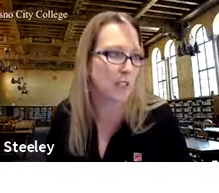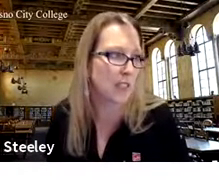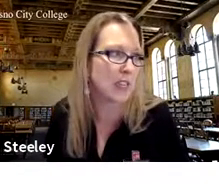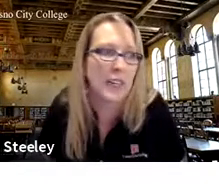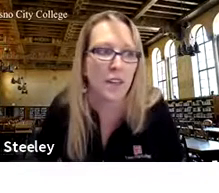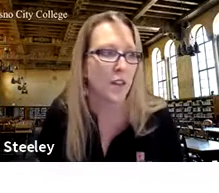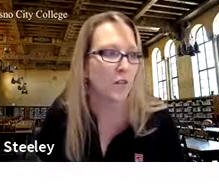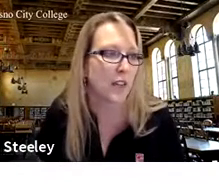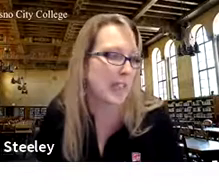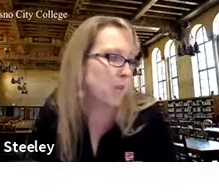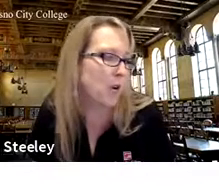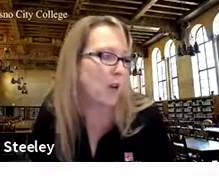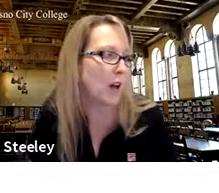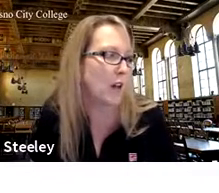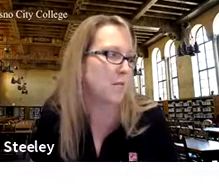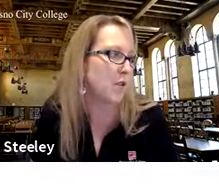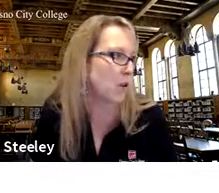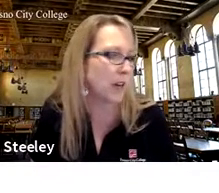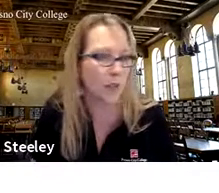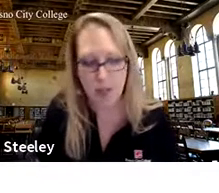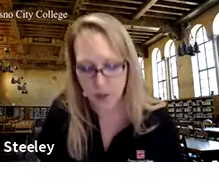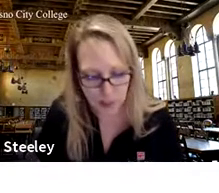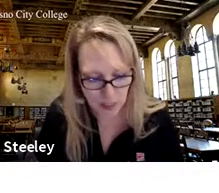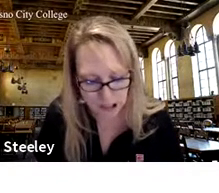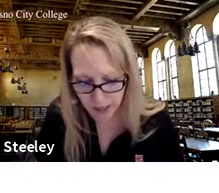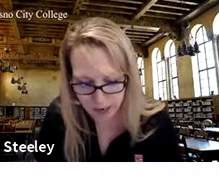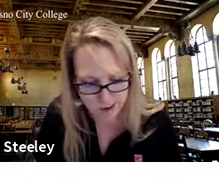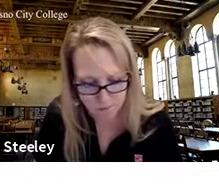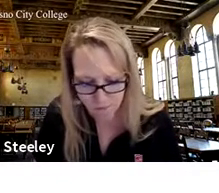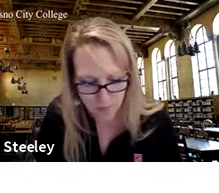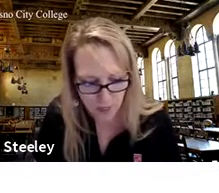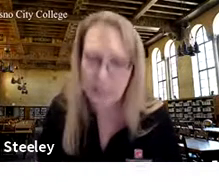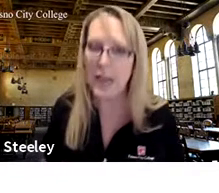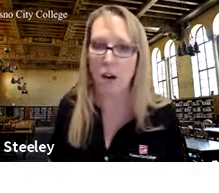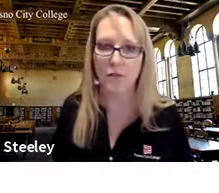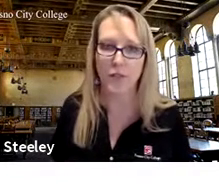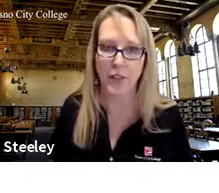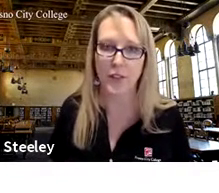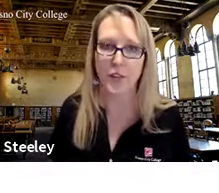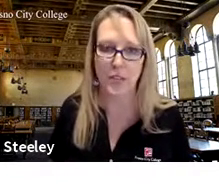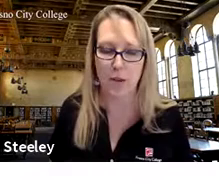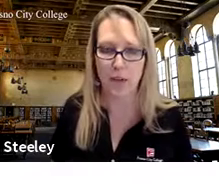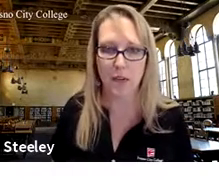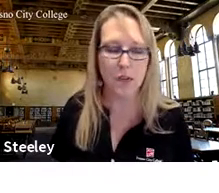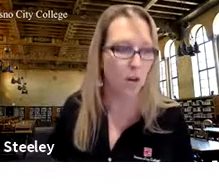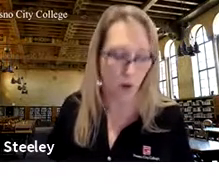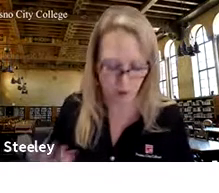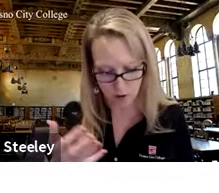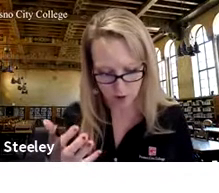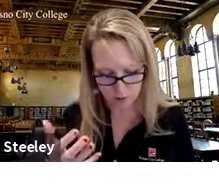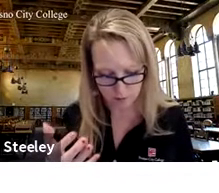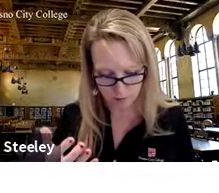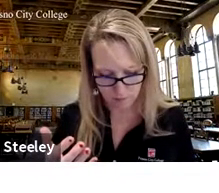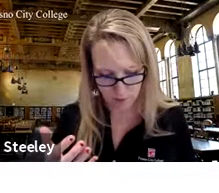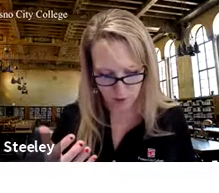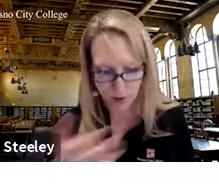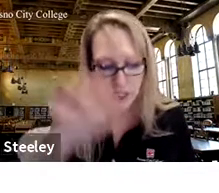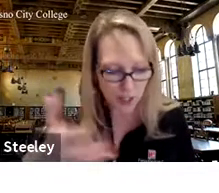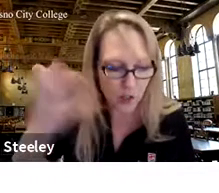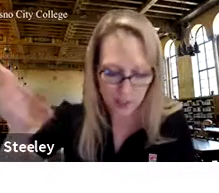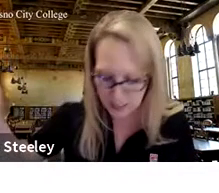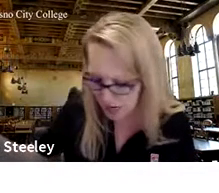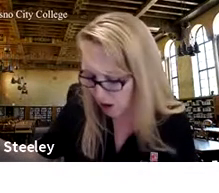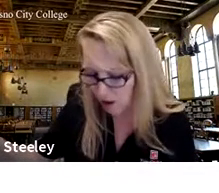succeed. For example, you're going to be using Excel for this assignment, or you need to use Excel